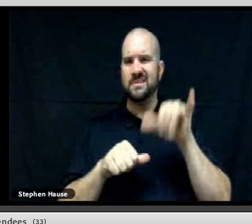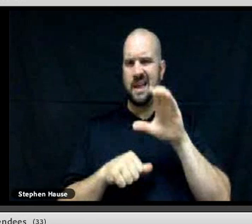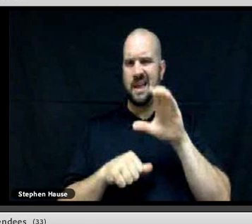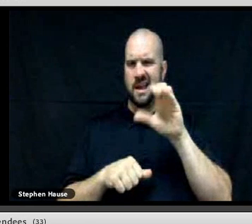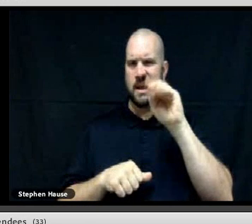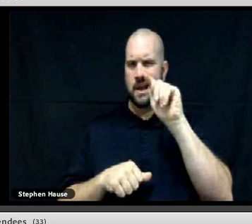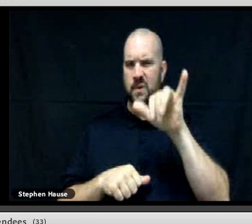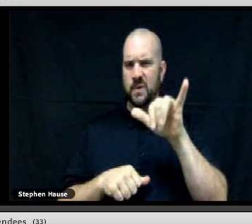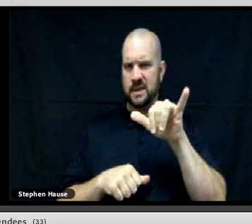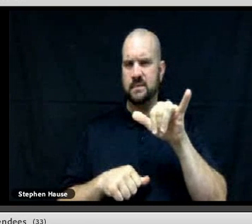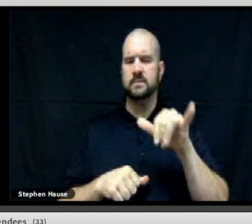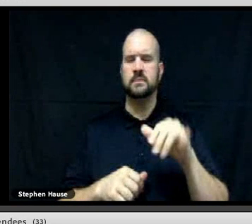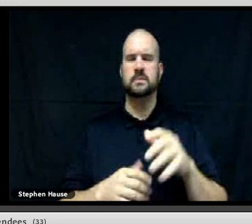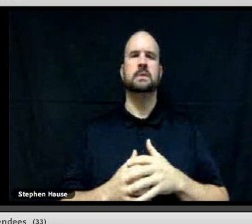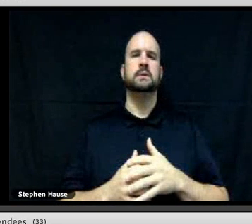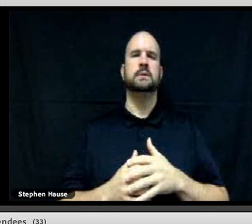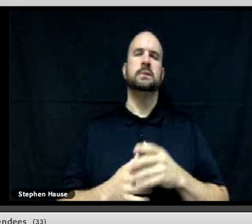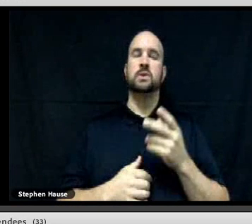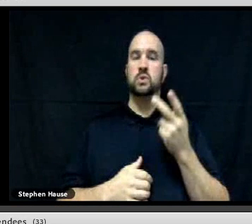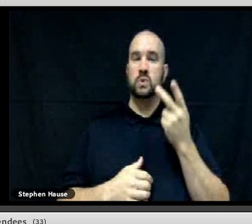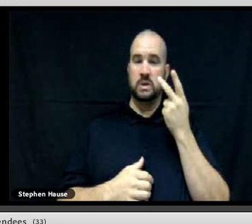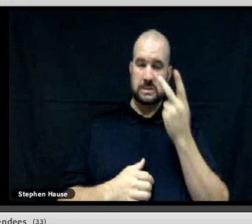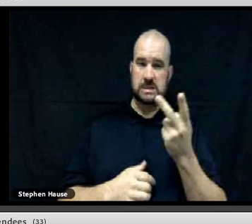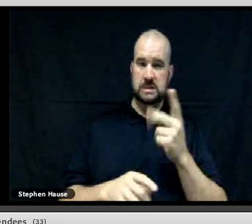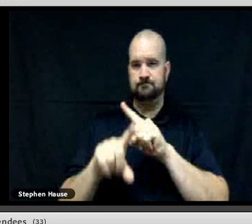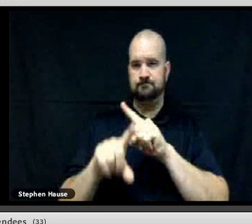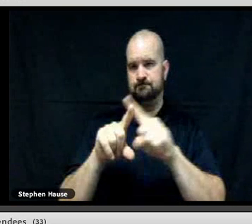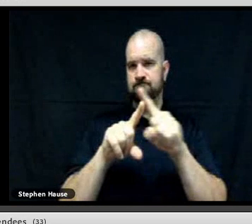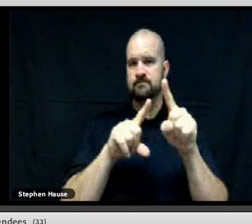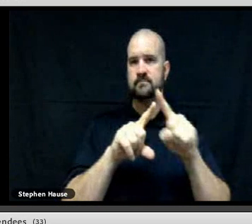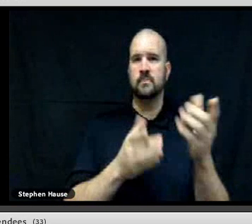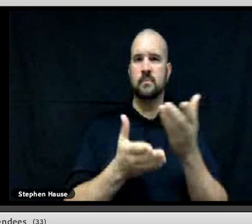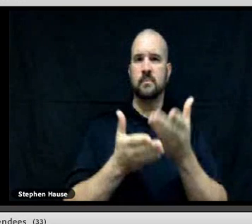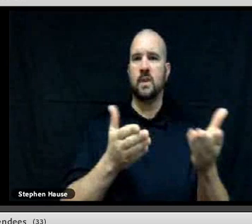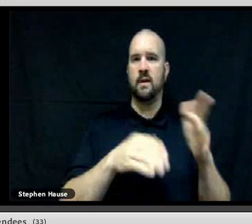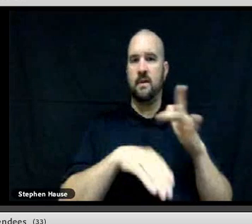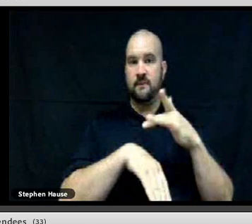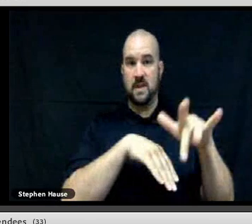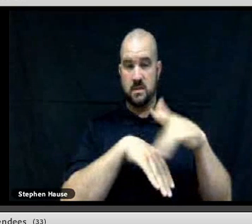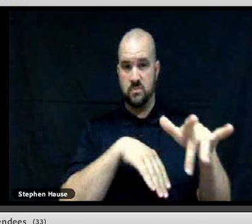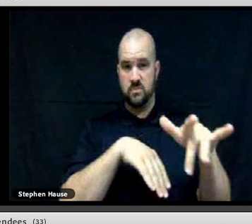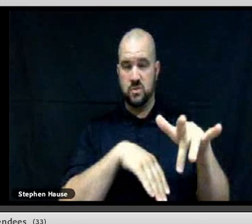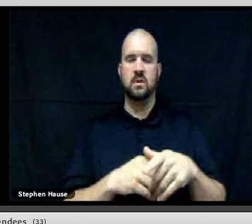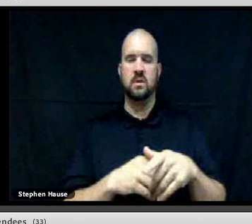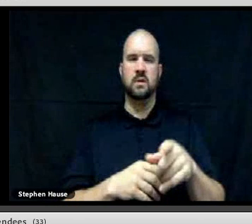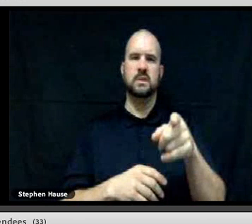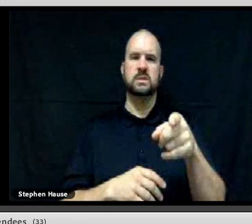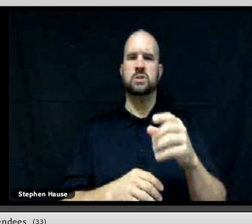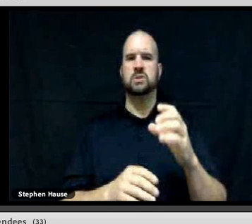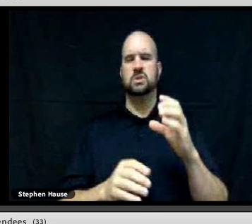so you can see what content is available. Um, for example, this is searching in Pennsylvania,